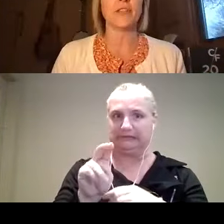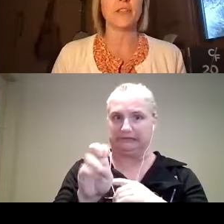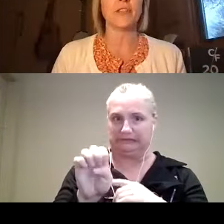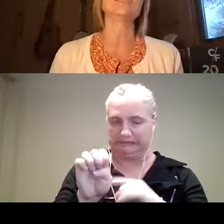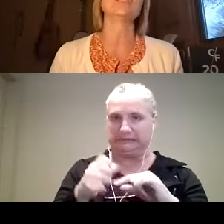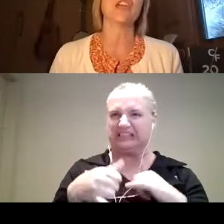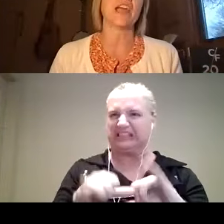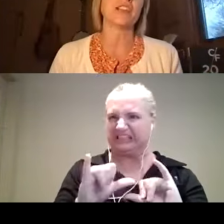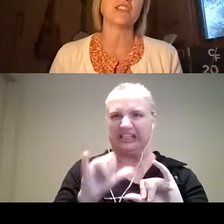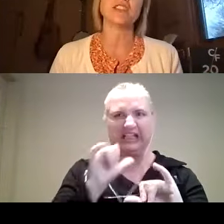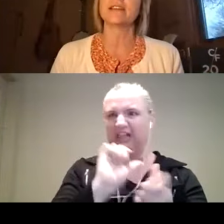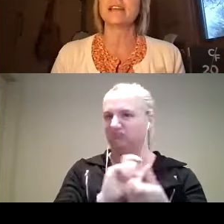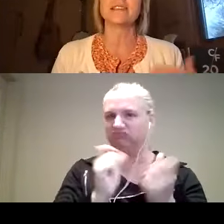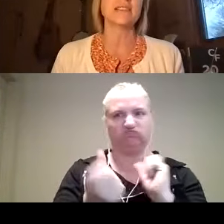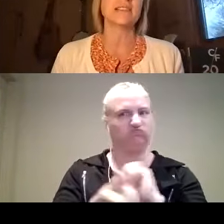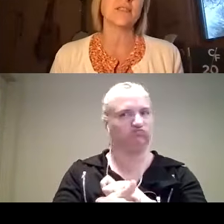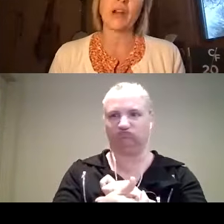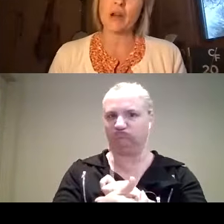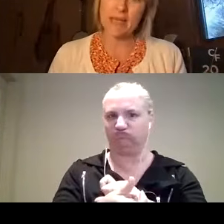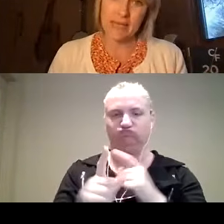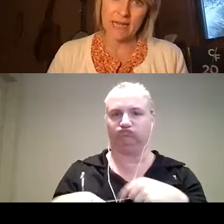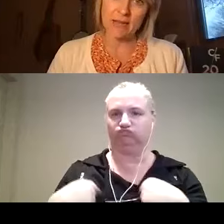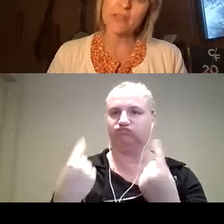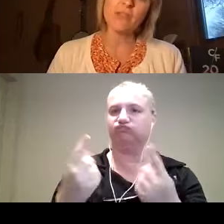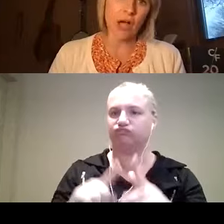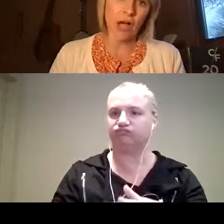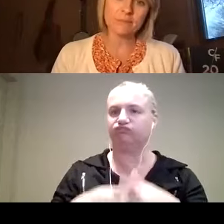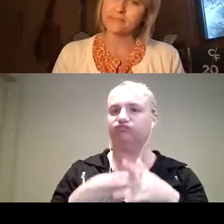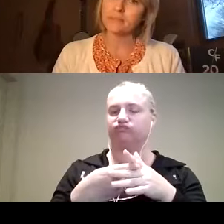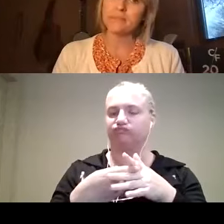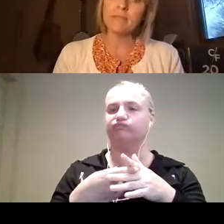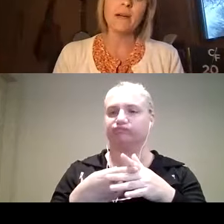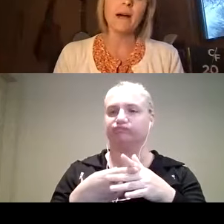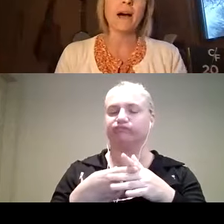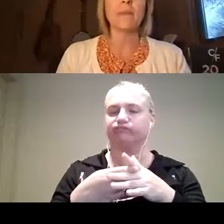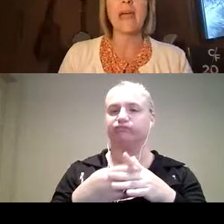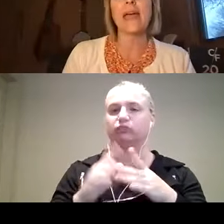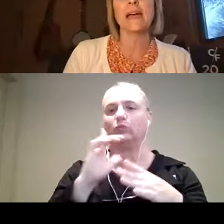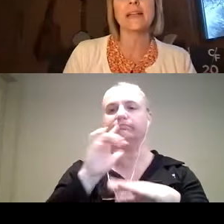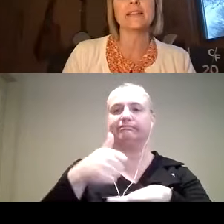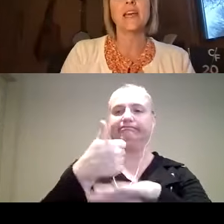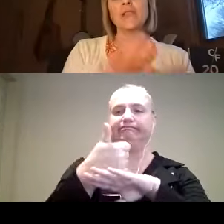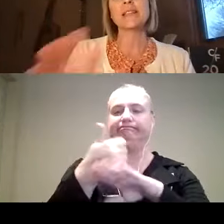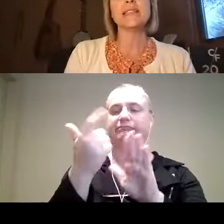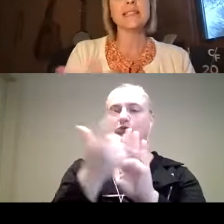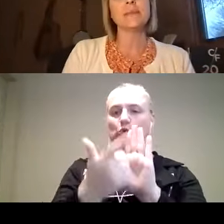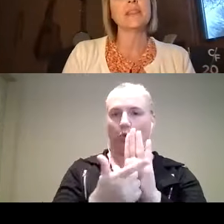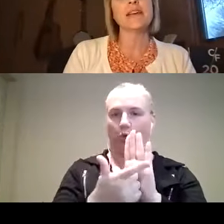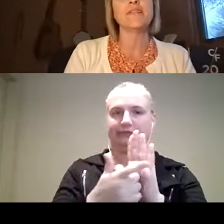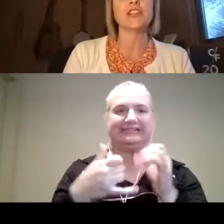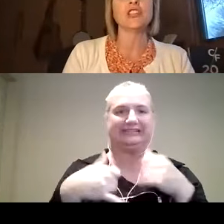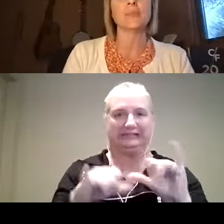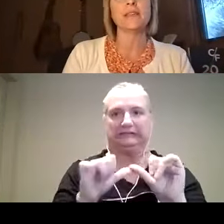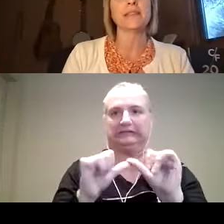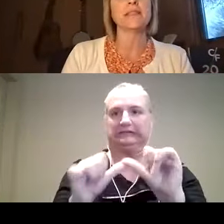That hasn't changed since the very beginning of the law. And you can see some of the definitional pieces here.